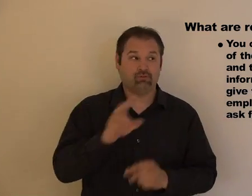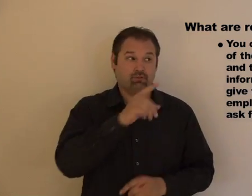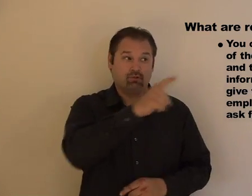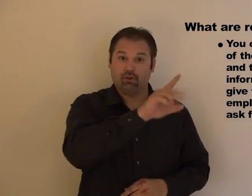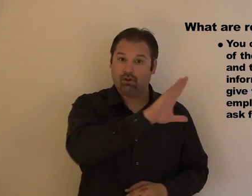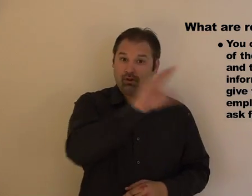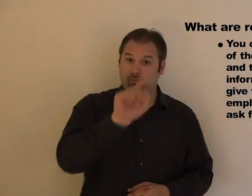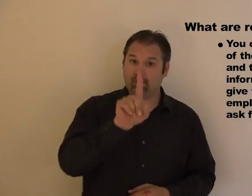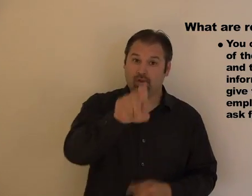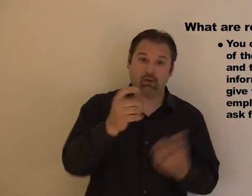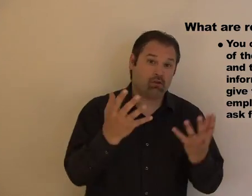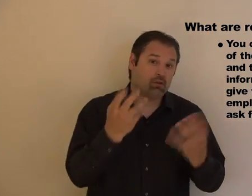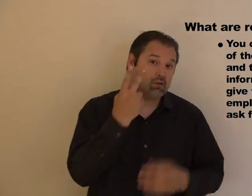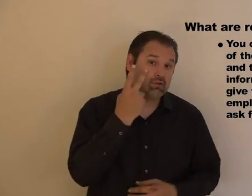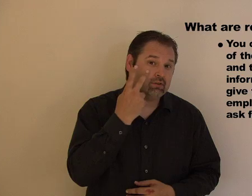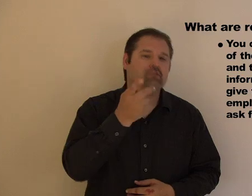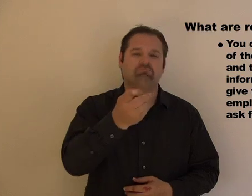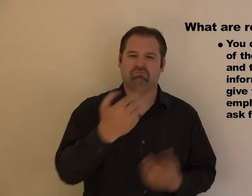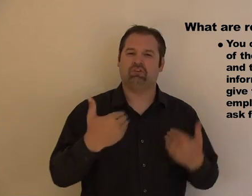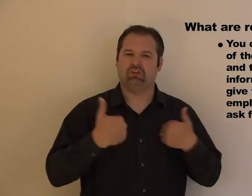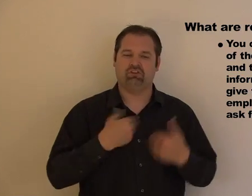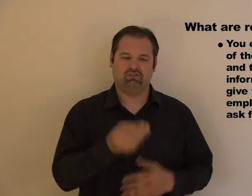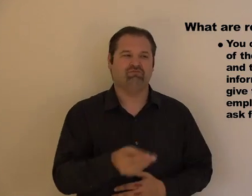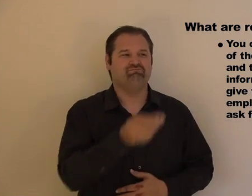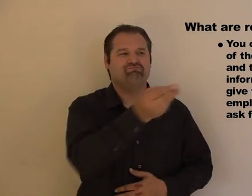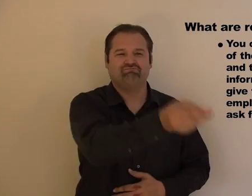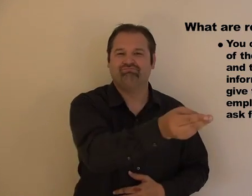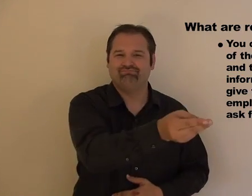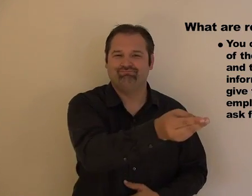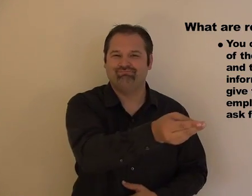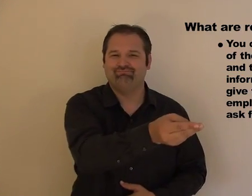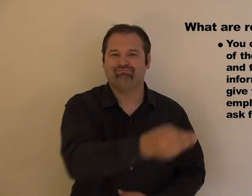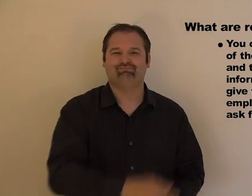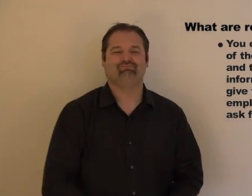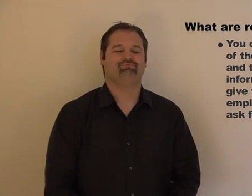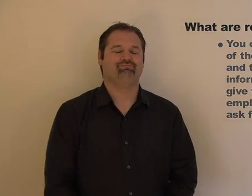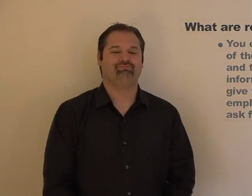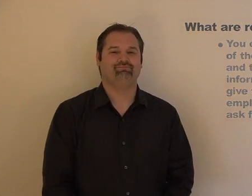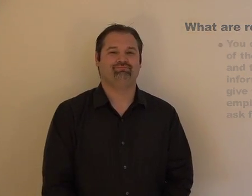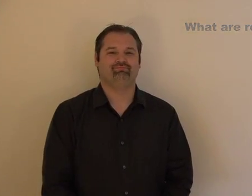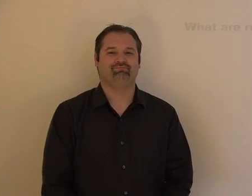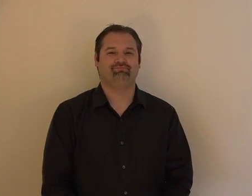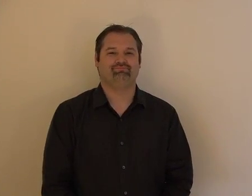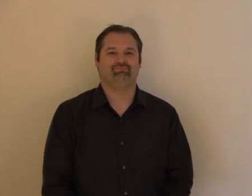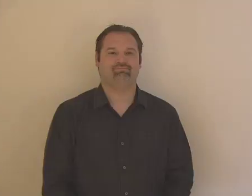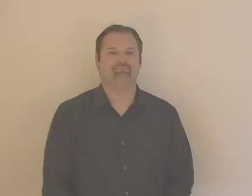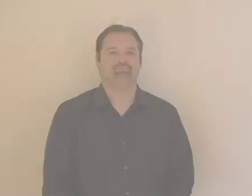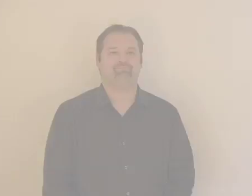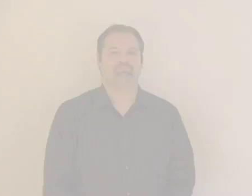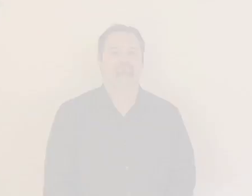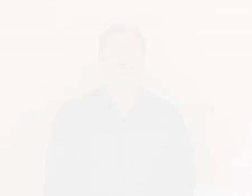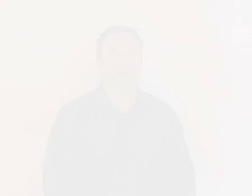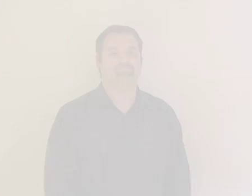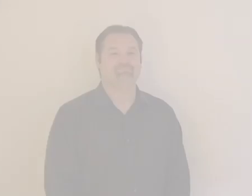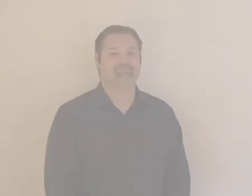Here are some additional guidelines for reference lists.